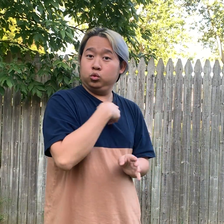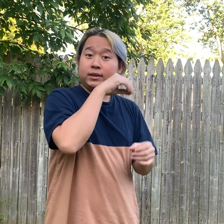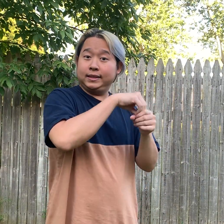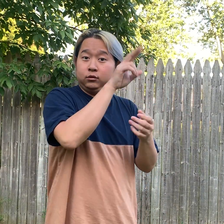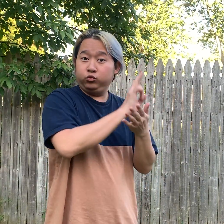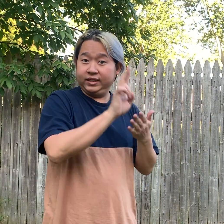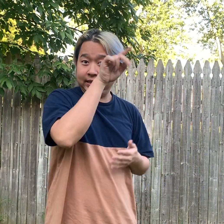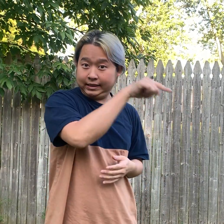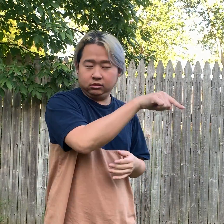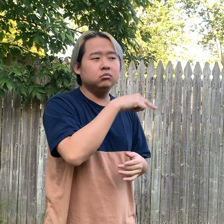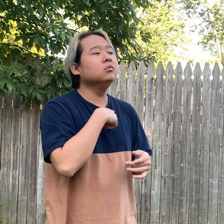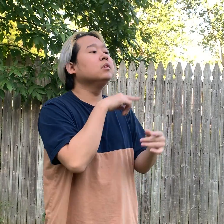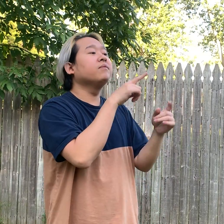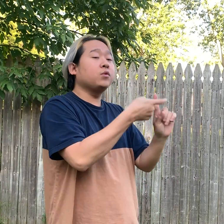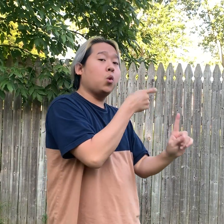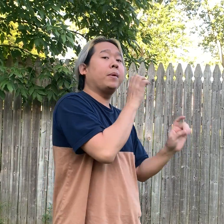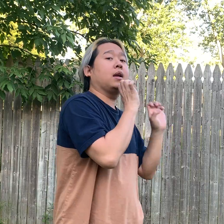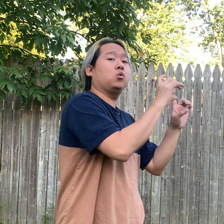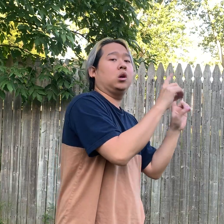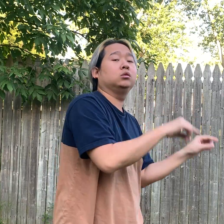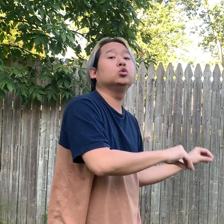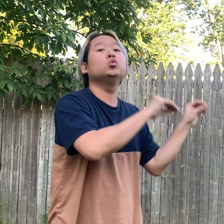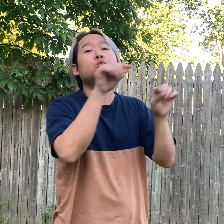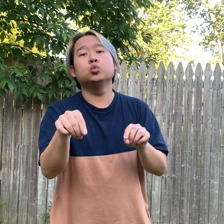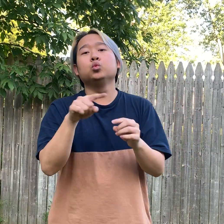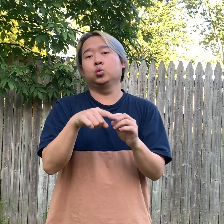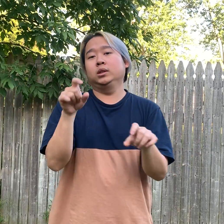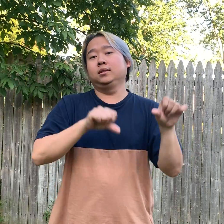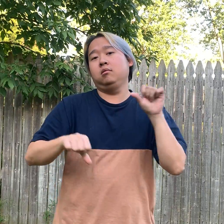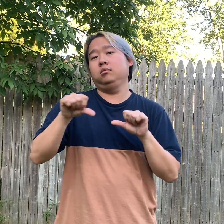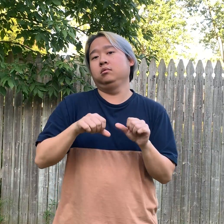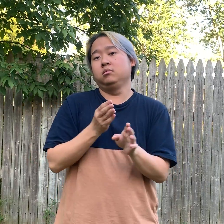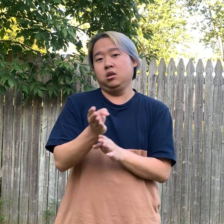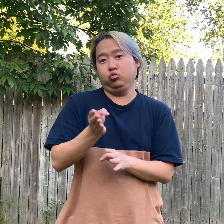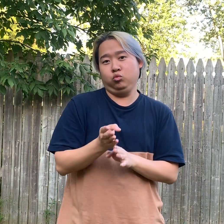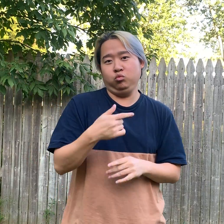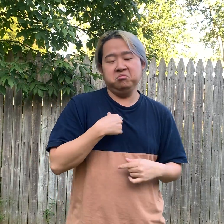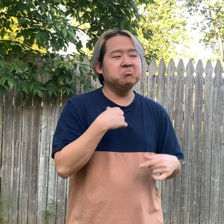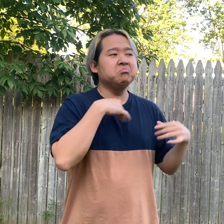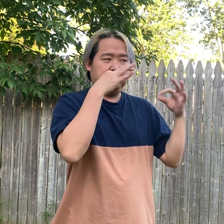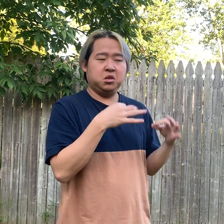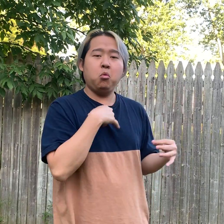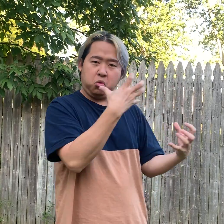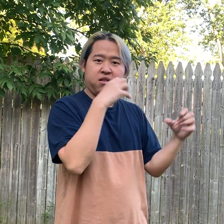I asked that I be allowed to change my major from Education to Science. This was a fight that I had decided to take on.